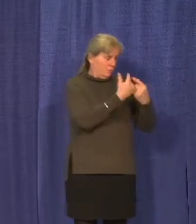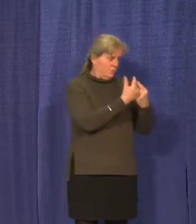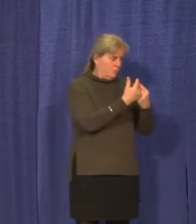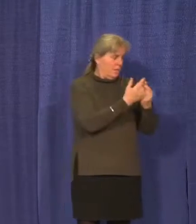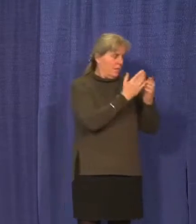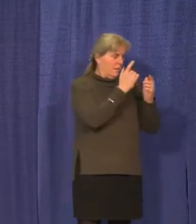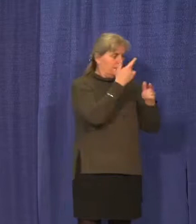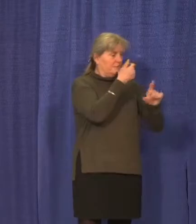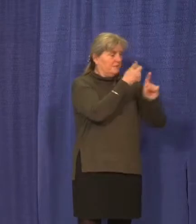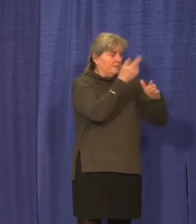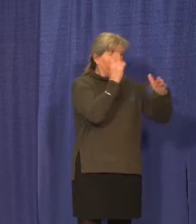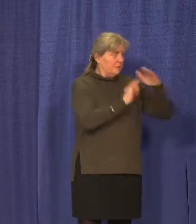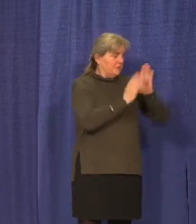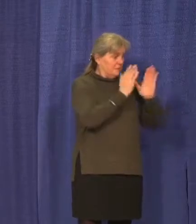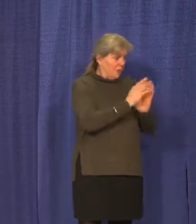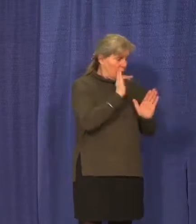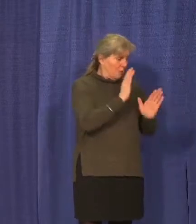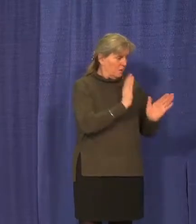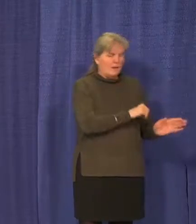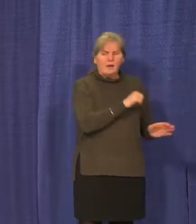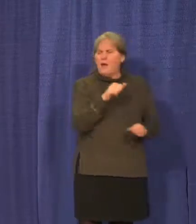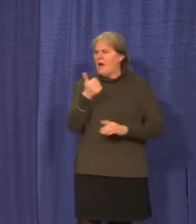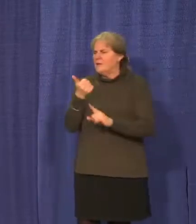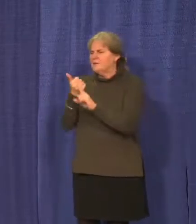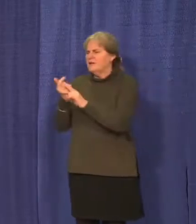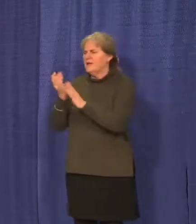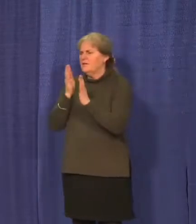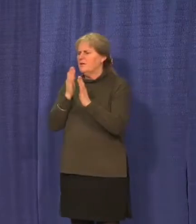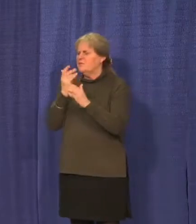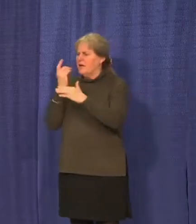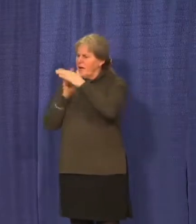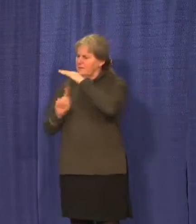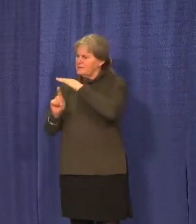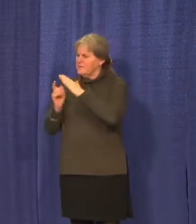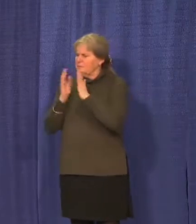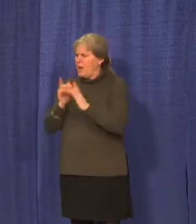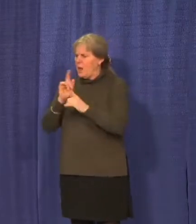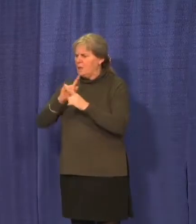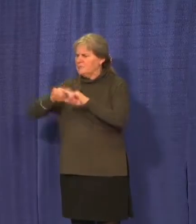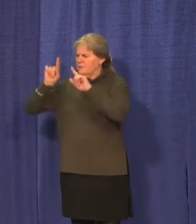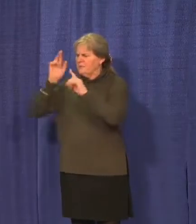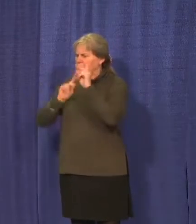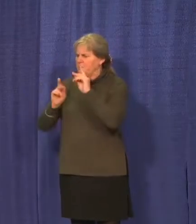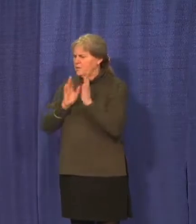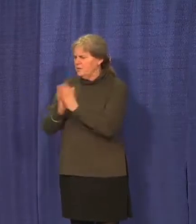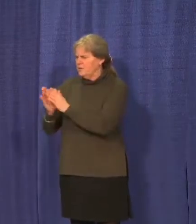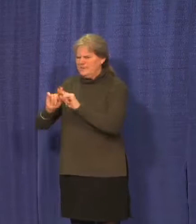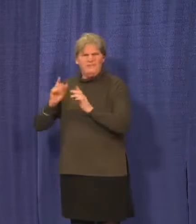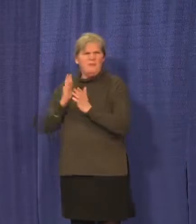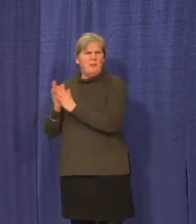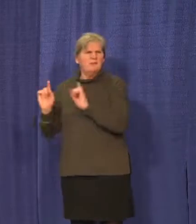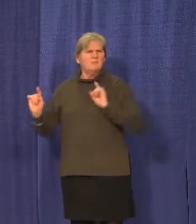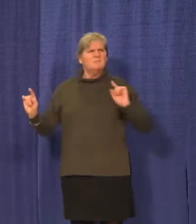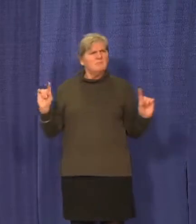group and one -- compared to another, those types of things. Anecdotally the information I have received, also in our